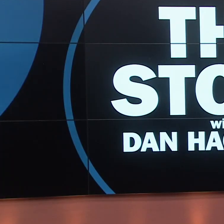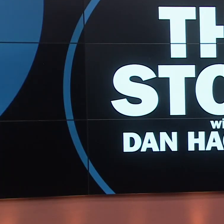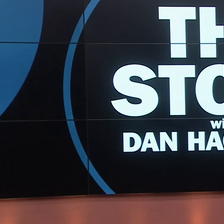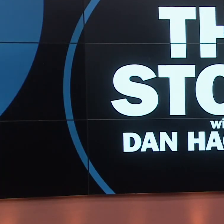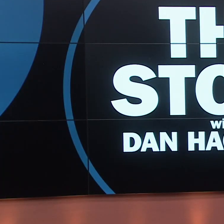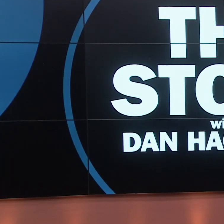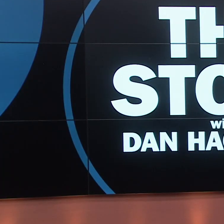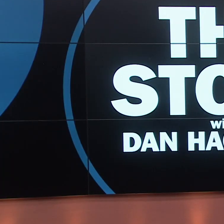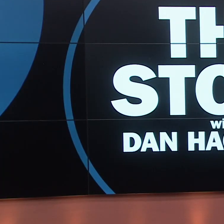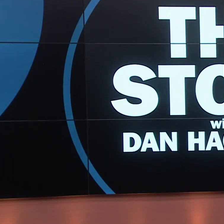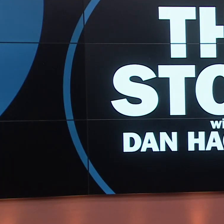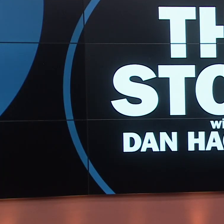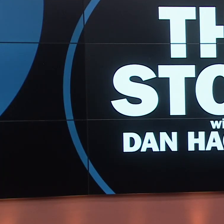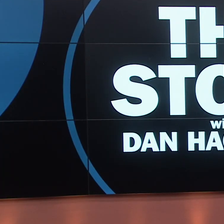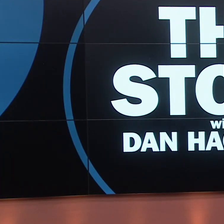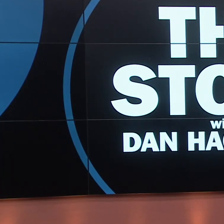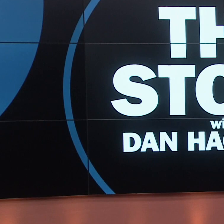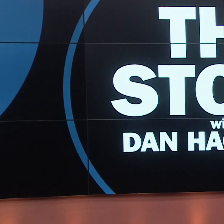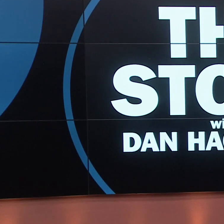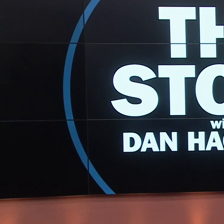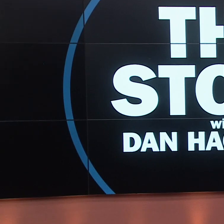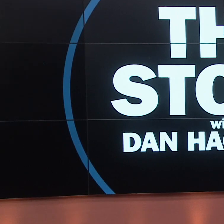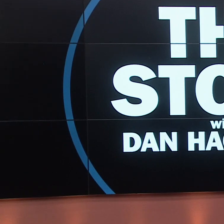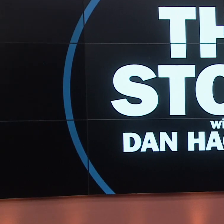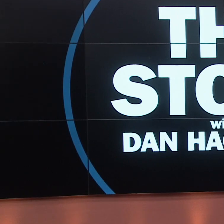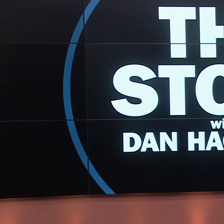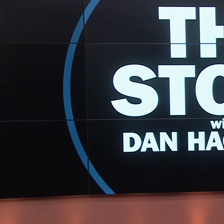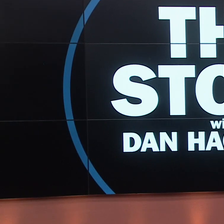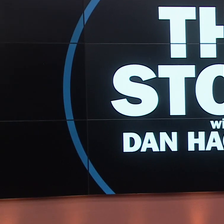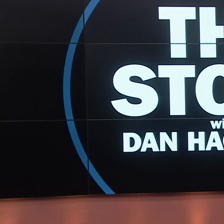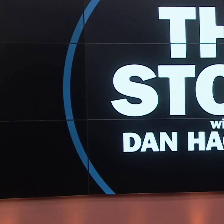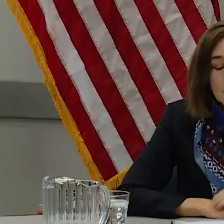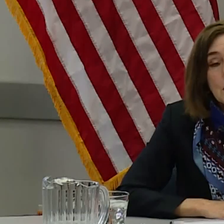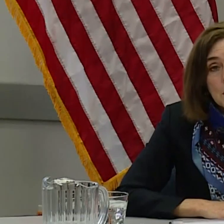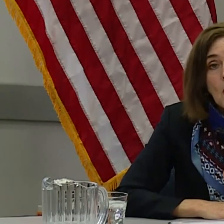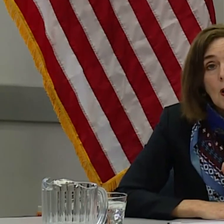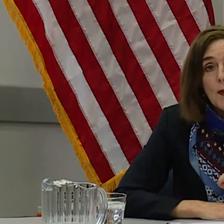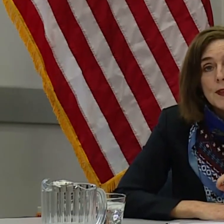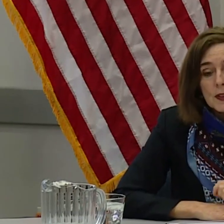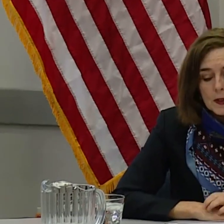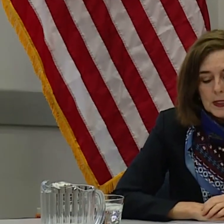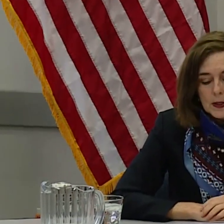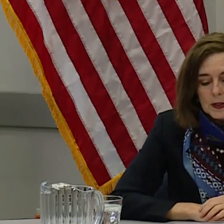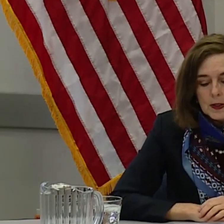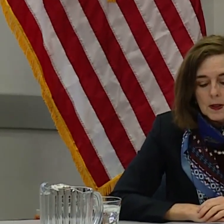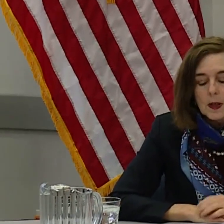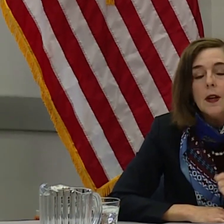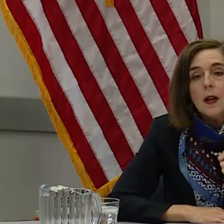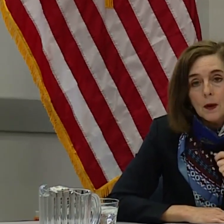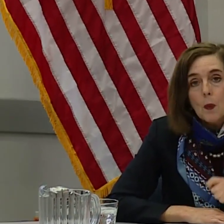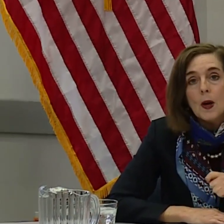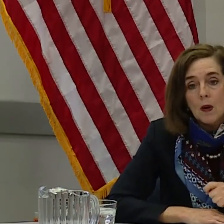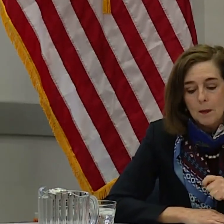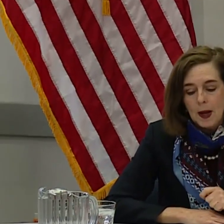SUPERSTITIOUS PERSON. SUPERSTITIOUS PERSON. I SUPERSTITIOUS PERSON. I DON'T SUPERSTITIOUS PERSON. I DON'T BELIEVE SUPERSTITIOUS PERSON. I DON'T BELIEVE IN SUPERSTITIOUS PERSON. I DON'T BELIEVE IN LIKE SUPERSTITIOUS PERSON. I DON'T BELIEVE IN LIKE OMENS I DON'T BELIEVE IN LIKE OMENS I DON'T BELIEVE IN LIKE OMENS OR I DON'T BELIEVE IN LIKE OMENS OR GHOSTS I DON'T BELIEVE IN LIKE OMENS OR GHOSTS OR I DON'T BELIEVE IN LIKE OMENS OR GHOSTS OR ANYTHING I DON'T BELIEVE IN LIKE OMENS OR GHOSTS OR ANYTHING LIKE OR GHOSTS OR ANYTHING LIKE OR GHOSTS OR ANYTHING LIKE THAT. THAT. THAT. >> THAT. >> BUT THAT. >> BUT THIS THAT. >> BUT THIS FRIDAY THAT. >> BUT THIS FRIDAY THE THAT. >> BUT THIS FRIDAY THE 13TH BUT THIS FRIDAY THE 13TH BUT THIS FRIDAY THE 13TH THING BUT THIS FRIDAY THE 13TH THING STARTING BUT THIS FRIDAY THE 13TH THING STARTING TO BUT THIS FRIDAY THE 13TH THING STARTING TO GET BUT THIS FRIDAY THE 13TH THING STARTING TO GET TO BUT THIS FRIDAY THE 13TH THING STARTING TO GET TO ME. THING STARTING TO GET TO ME. THING STARTING TO GET TO ME. IT THING STARTING TO GET TO ME. IT IS THING STARTING TO GET TO ME. IT IS NOT THING STARTING TO GET TO ME. IT IS NOT GOING